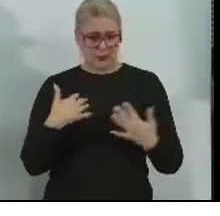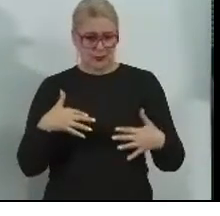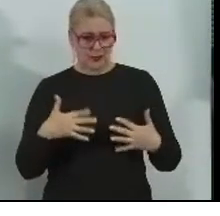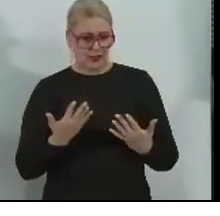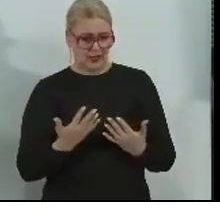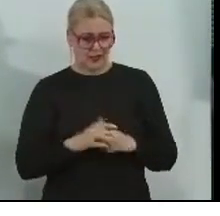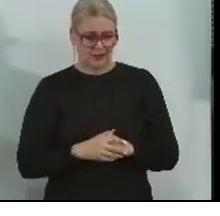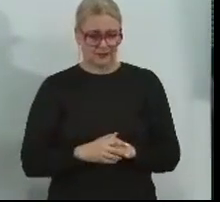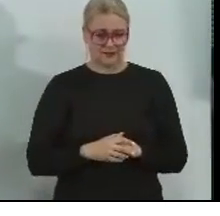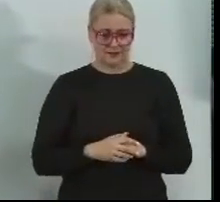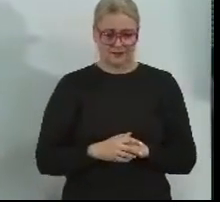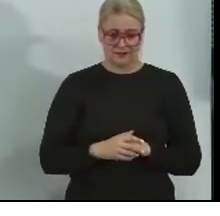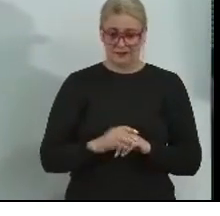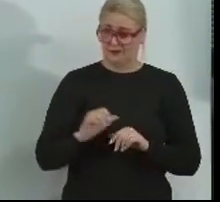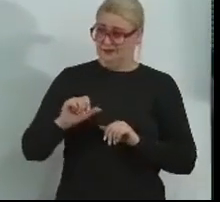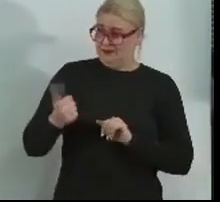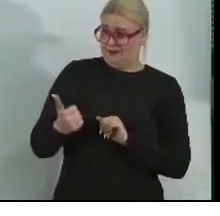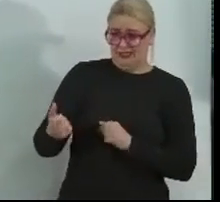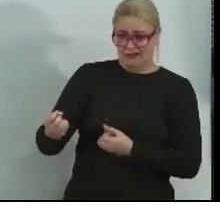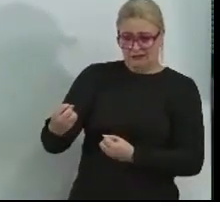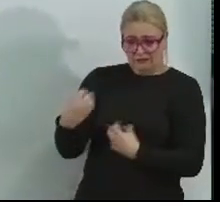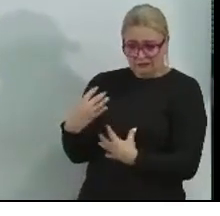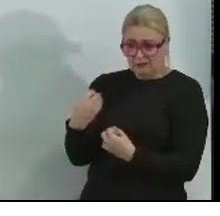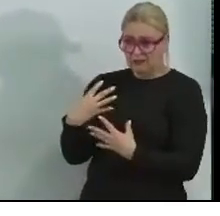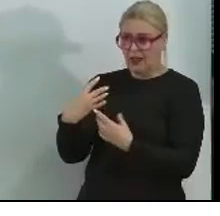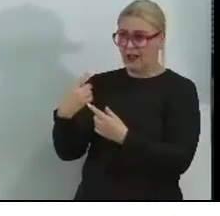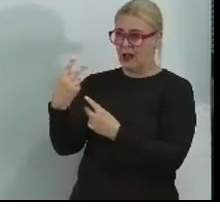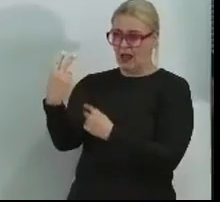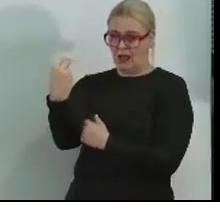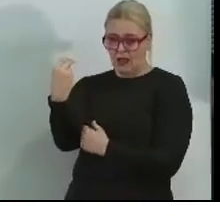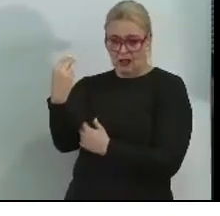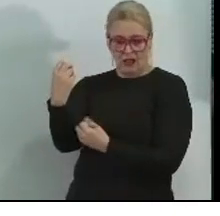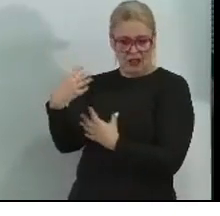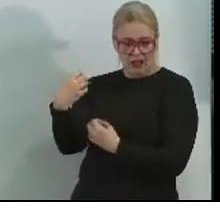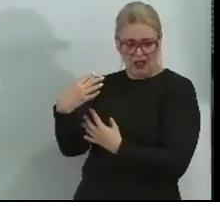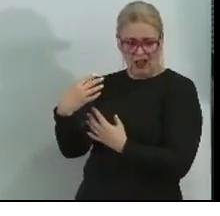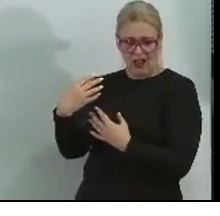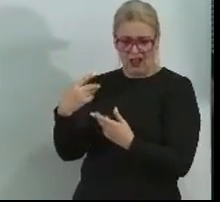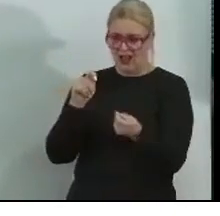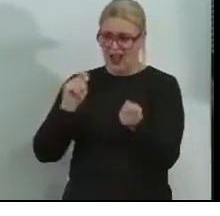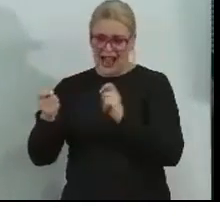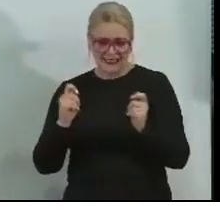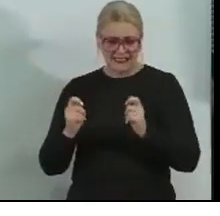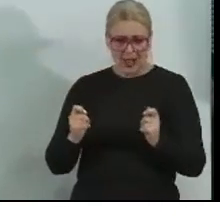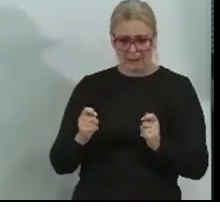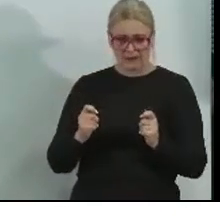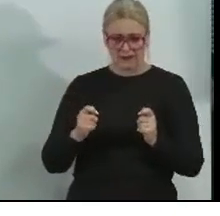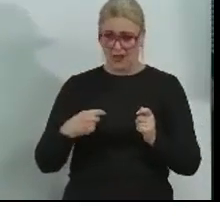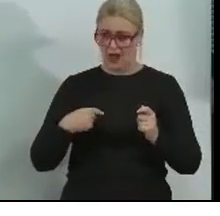like that and I've managed to get the job done. And obviously it was Zac was competing, and I'm